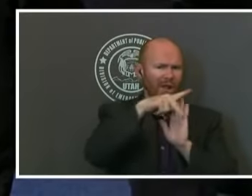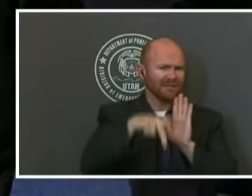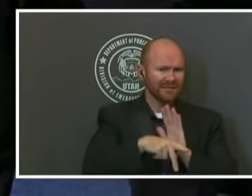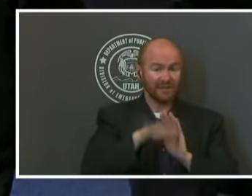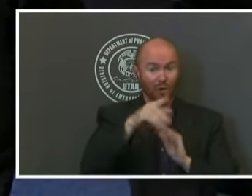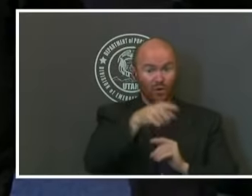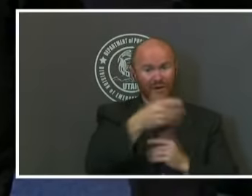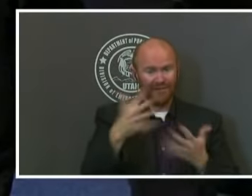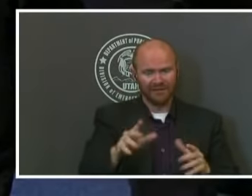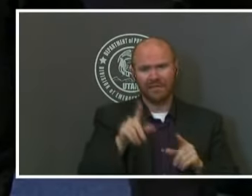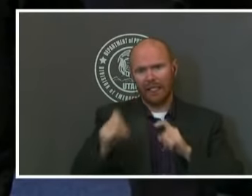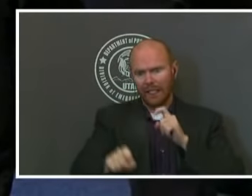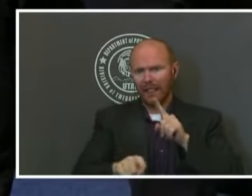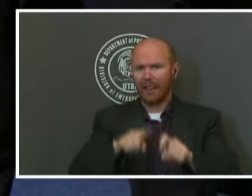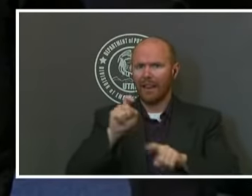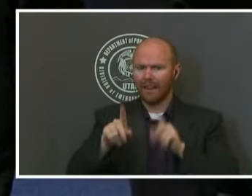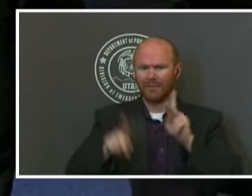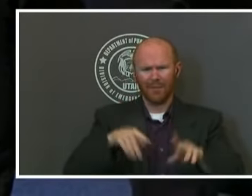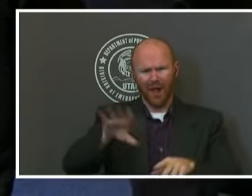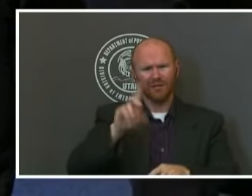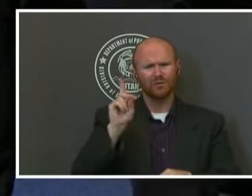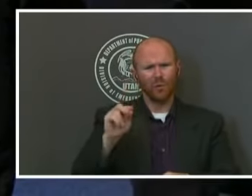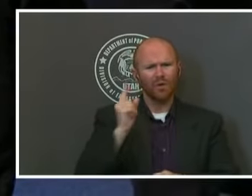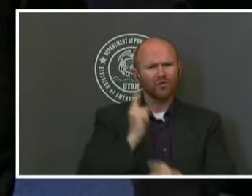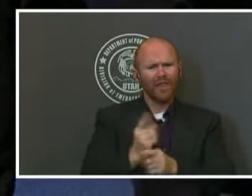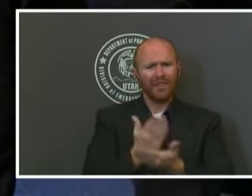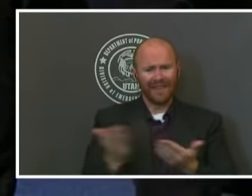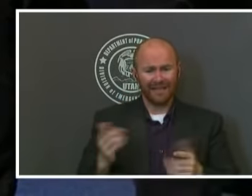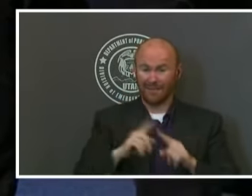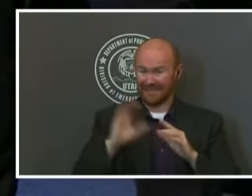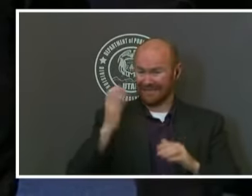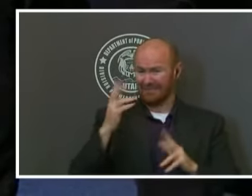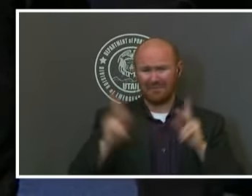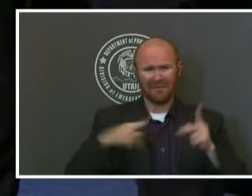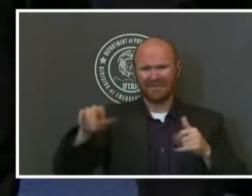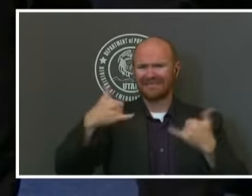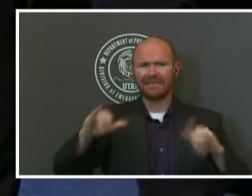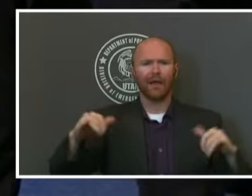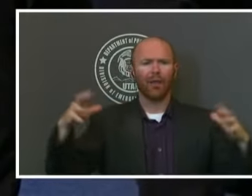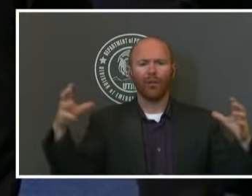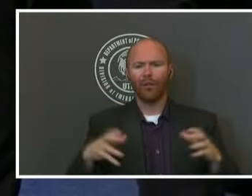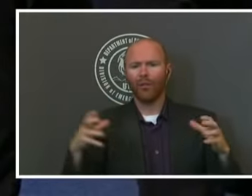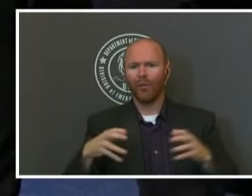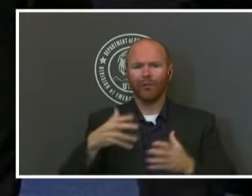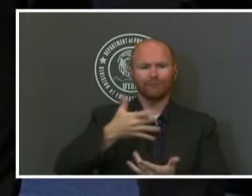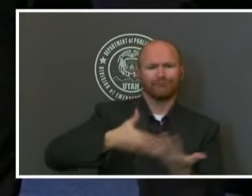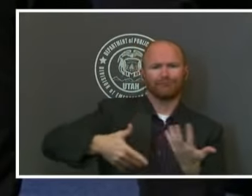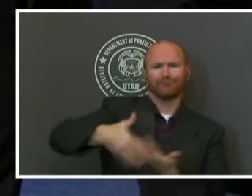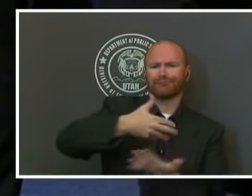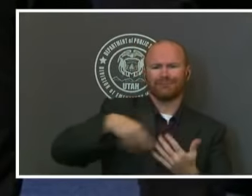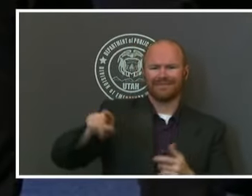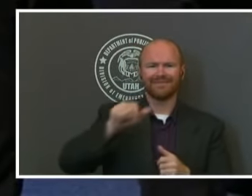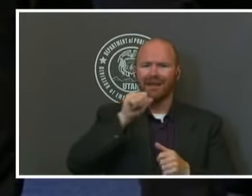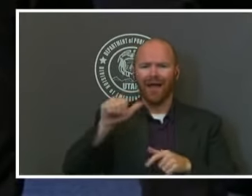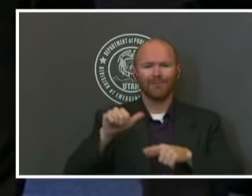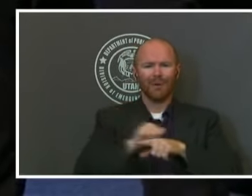people to do the right thing and clearly people are still gathering in groups there still